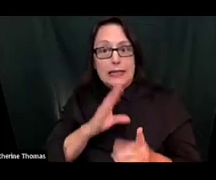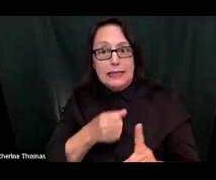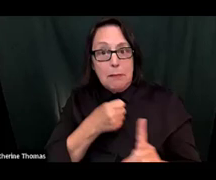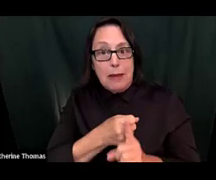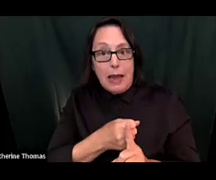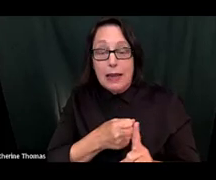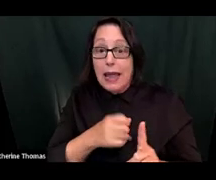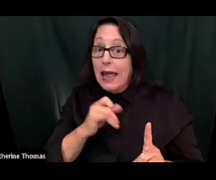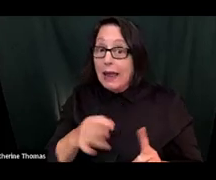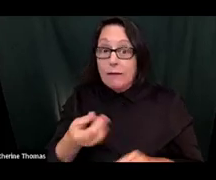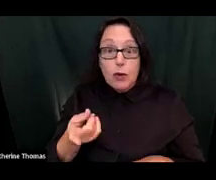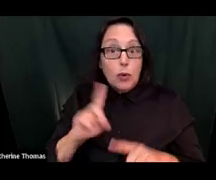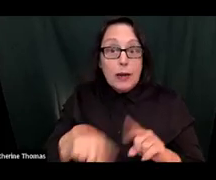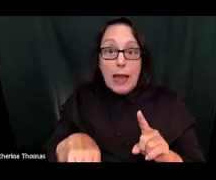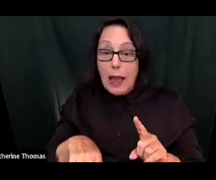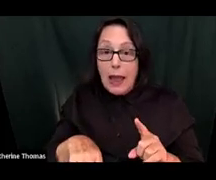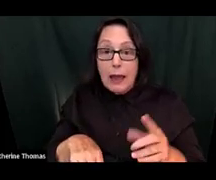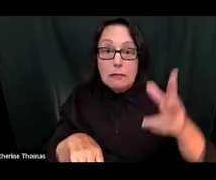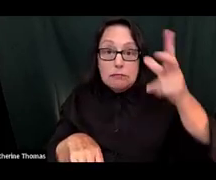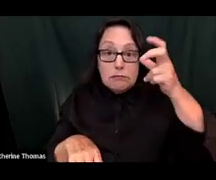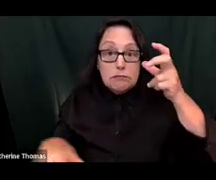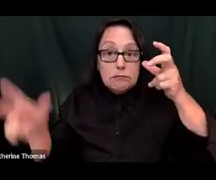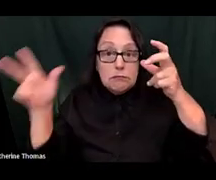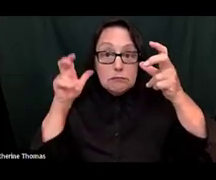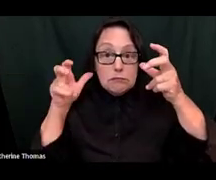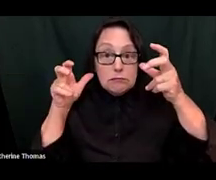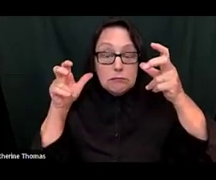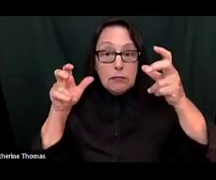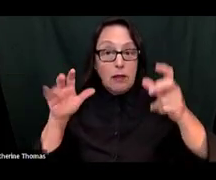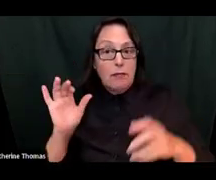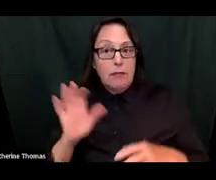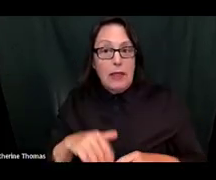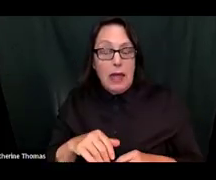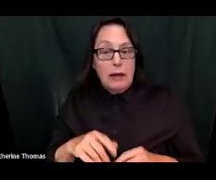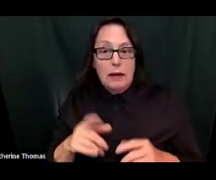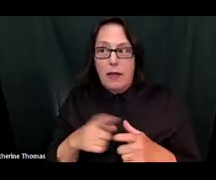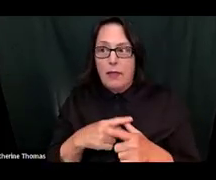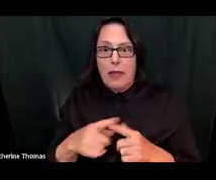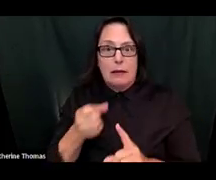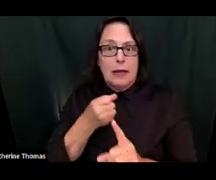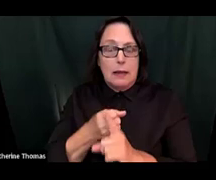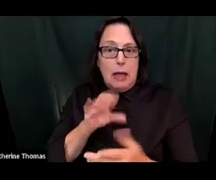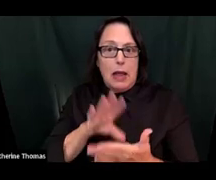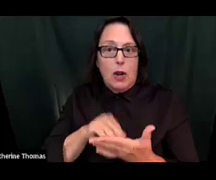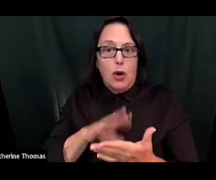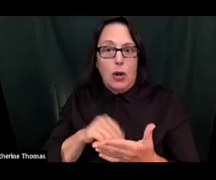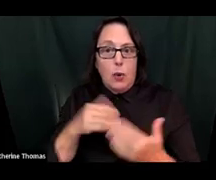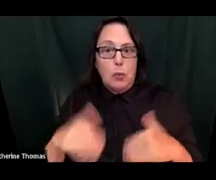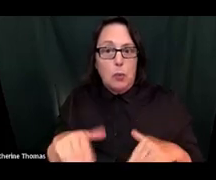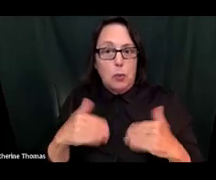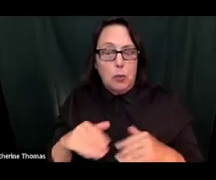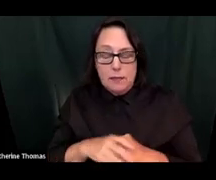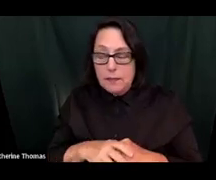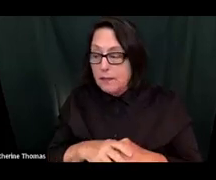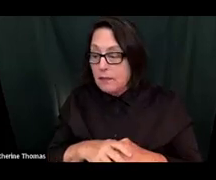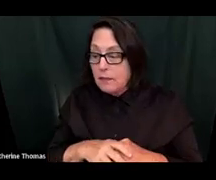if you are not taking in information through your vision and hearing.